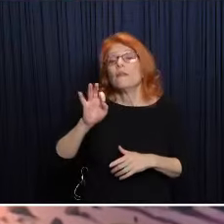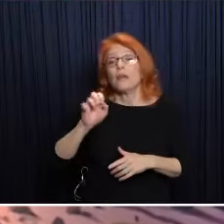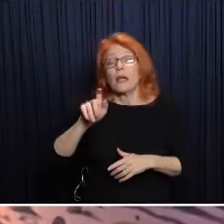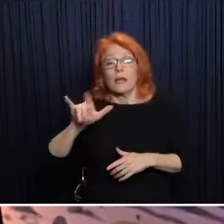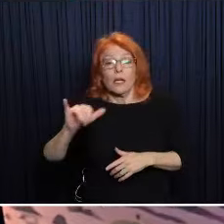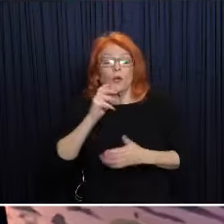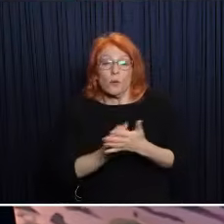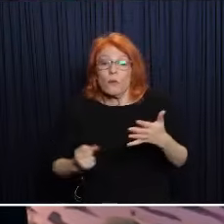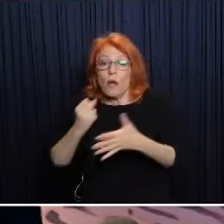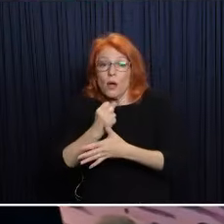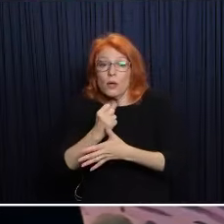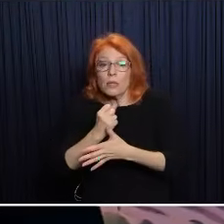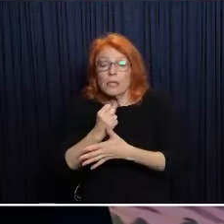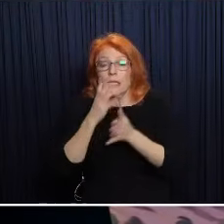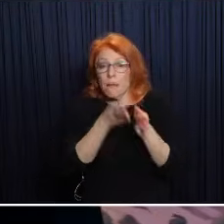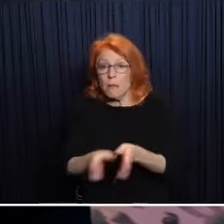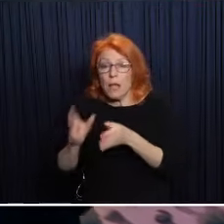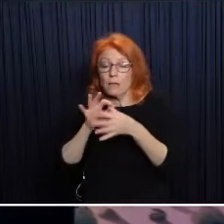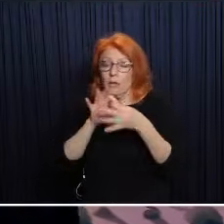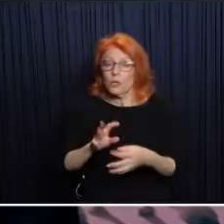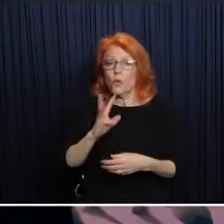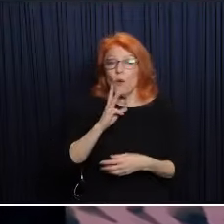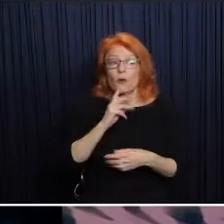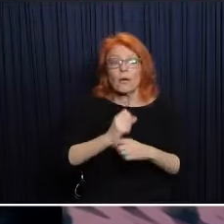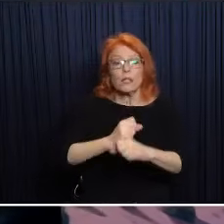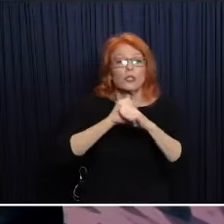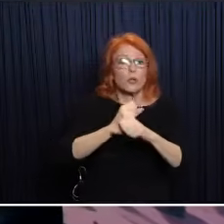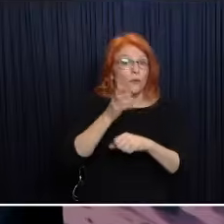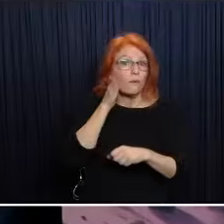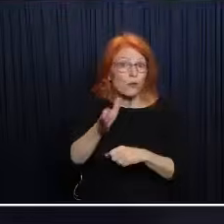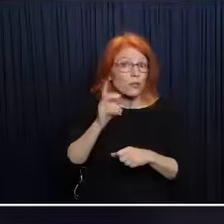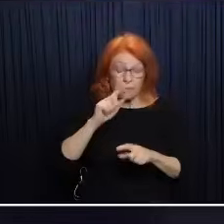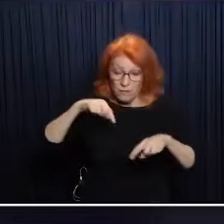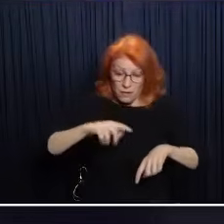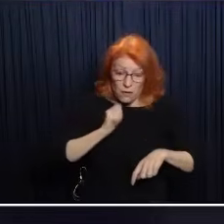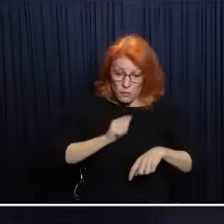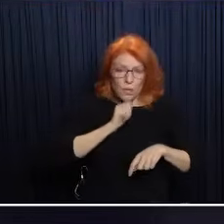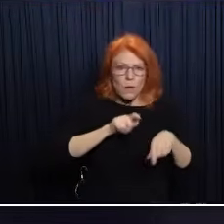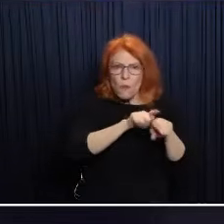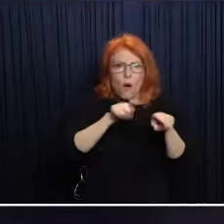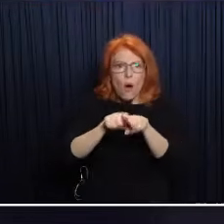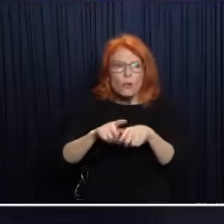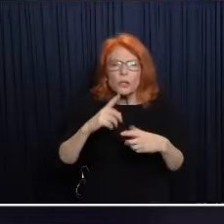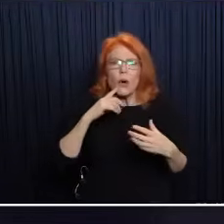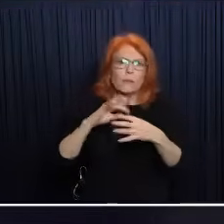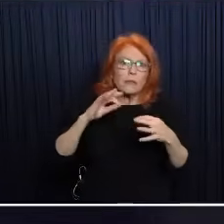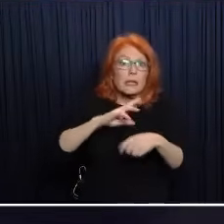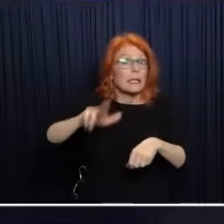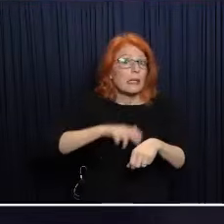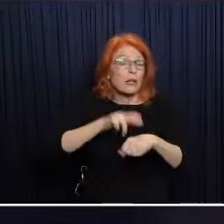THERE IS A LOT OF MISINFORMATION. MR. FEELY, YOUR PLANS AND PRIORITIES WHEN IT COMES TO